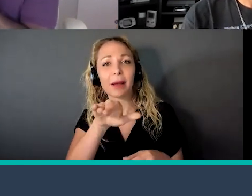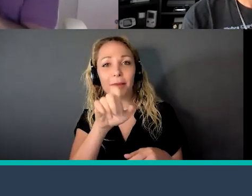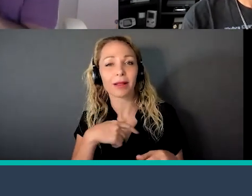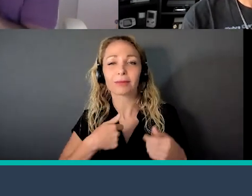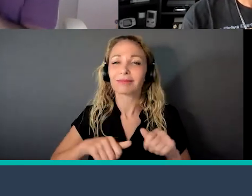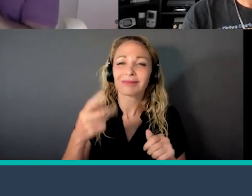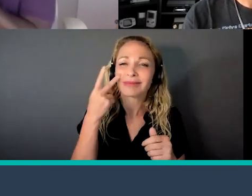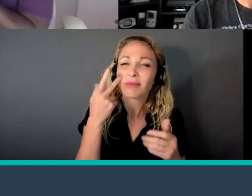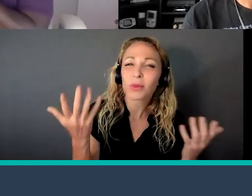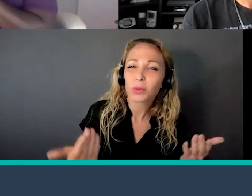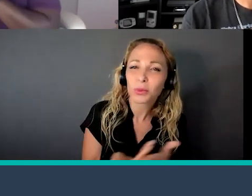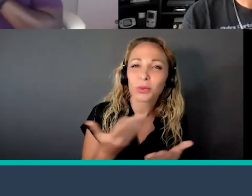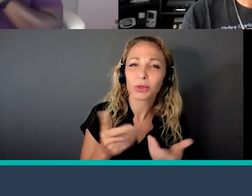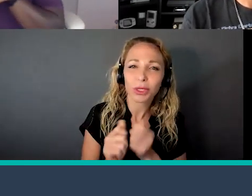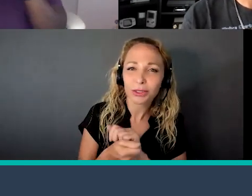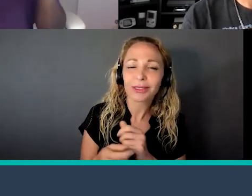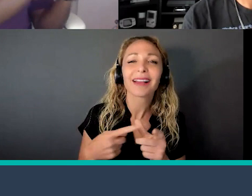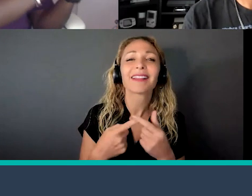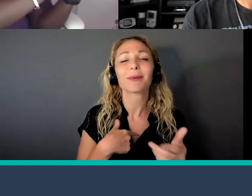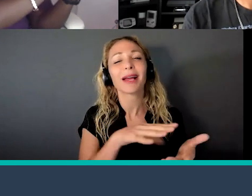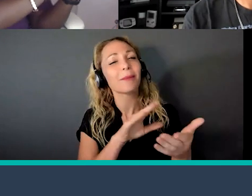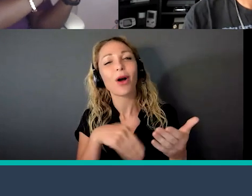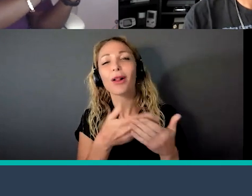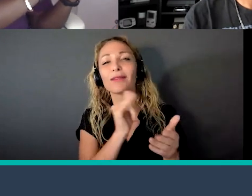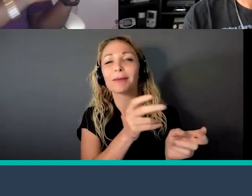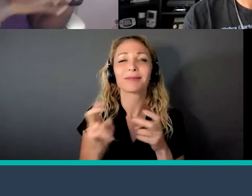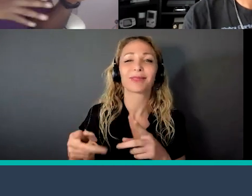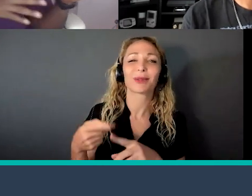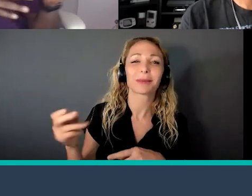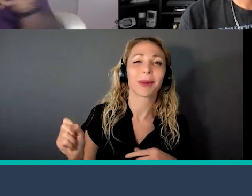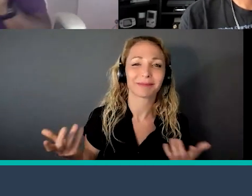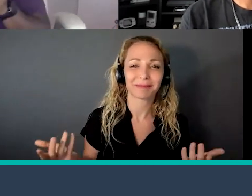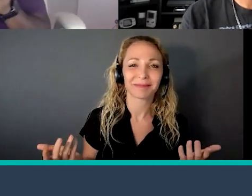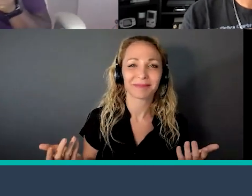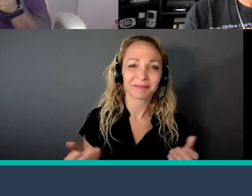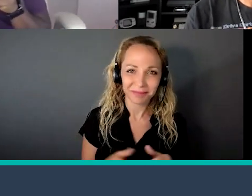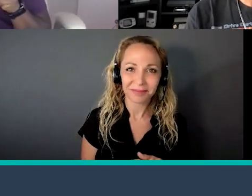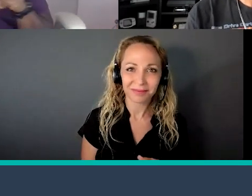AND THIS IS SO OUR SUPPORT TEAM AND MARKETING TEAM CAN